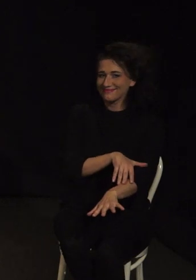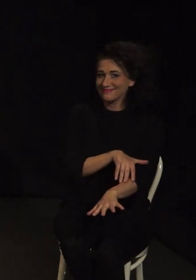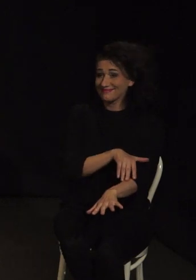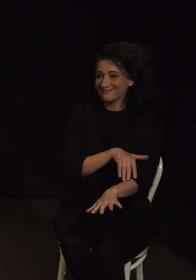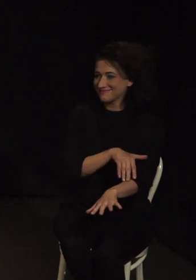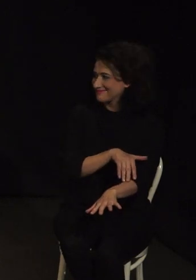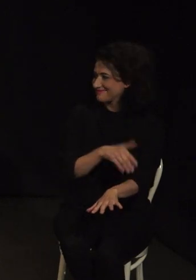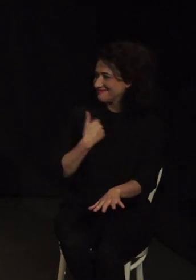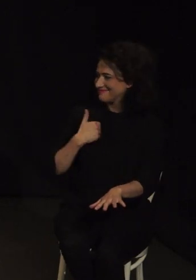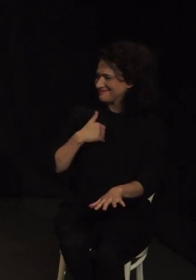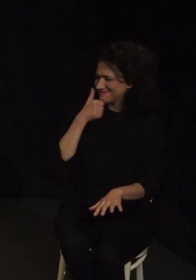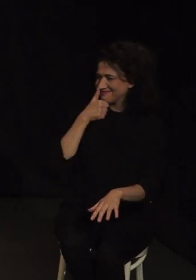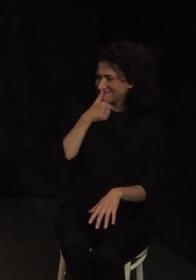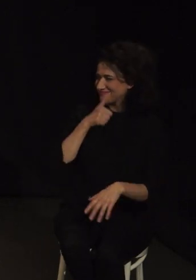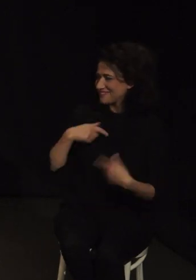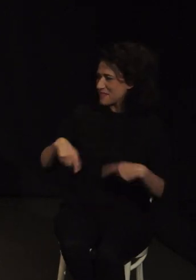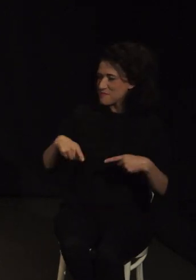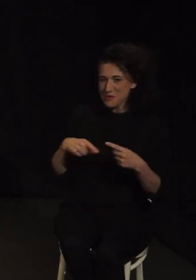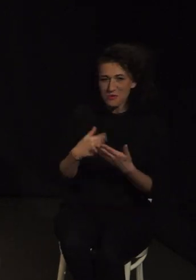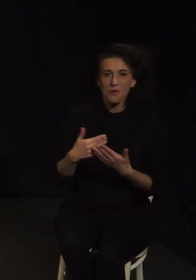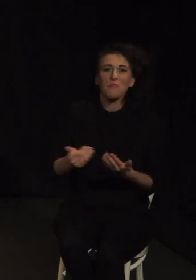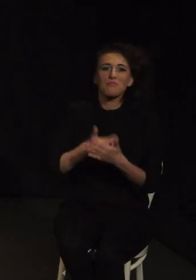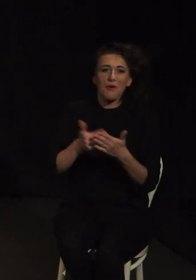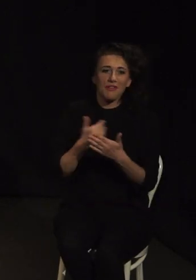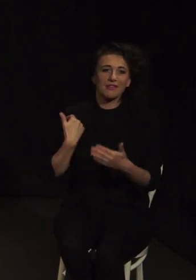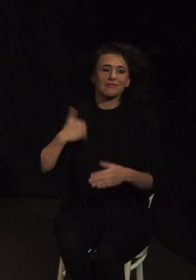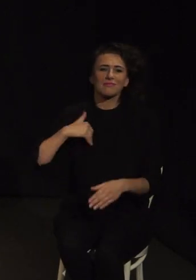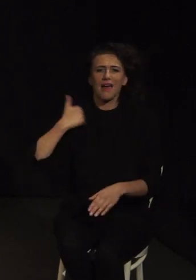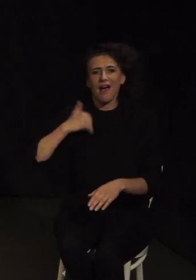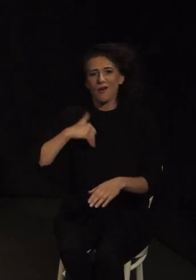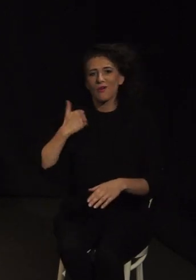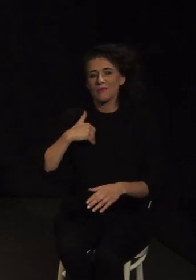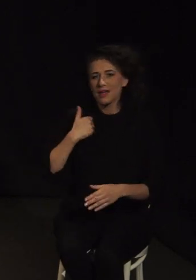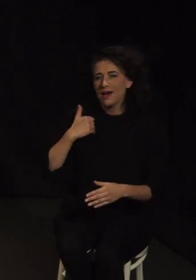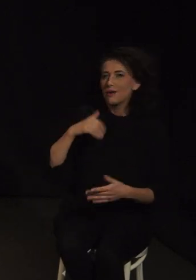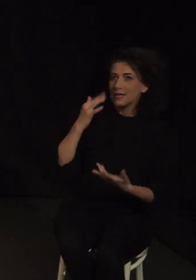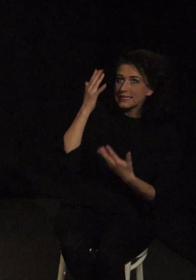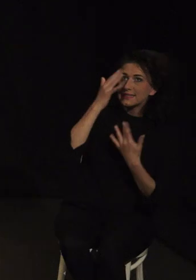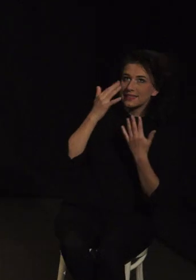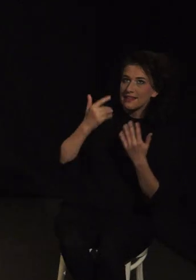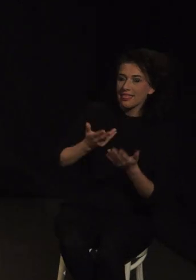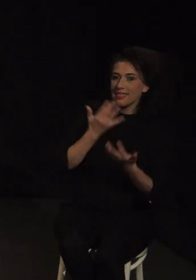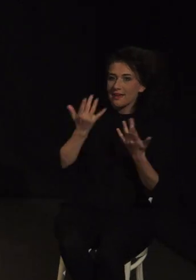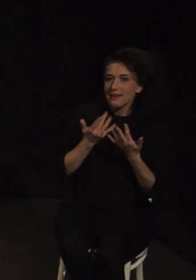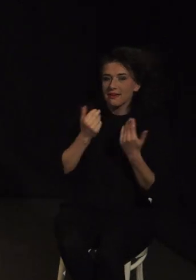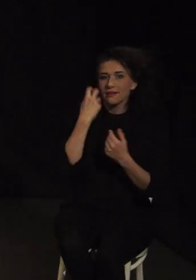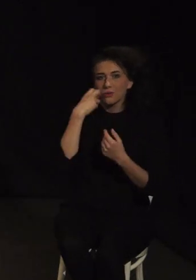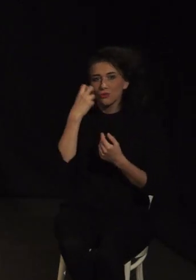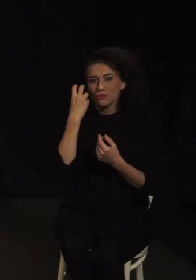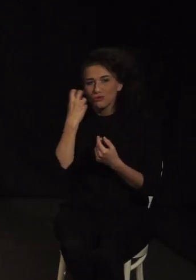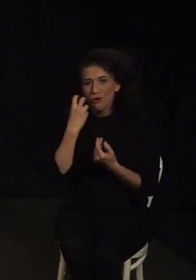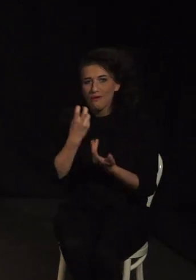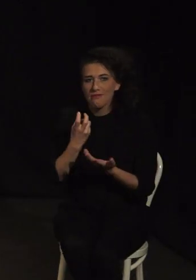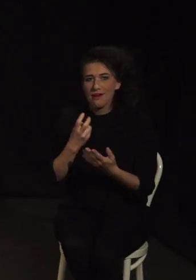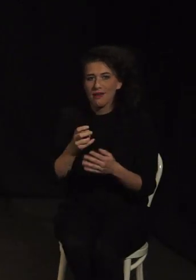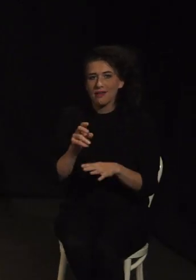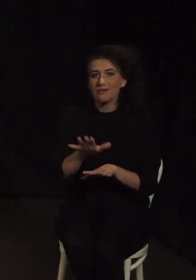The tan wasn't popular at that time, so I think her legs were probably slightly pink-bluish.